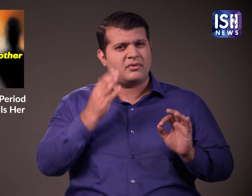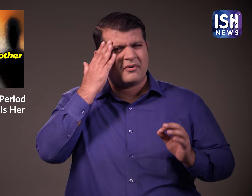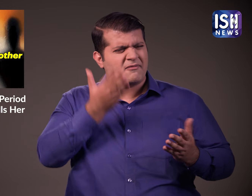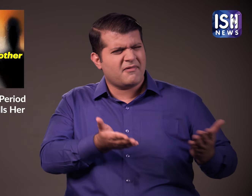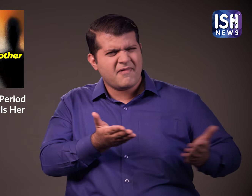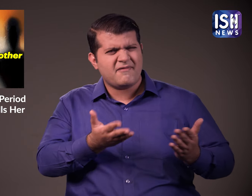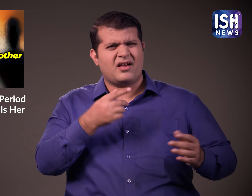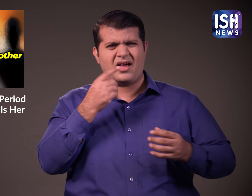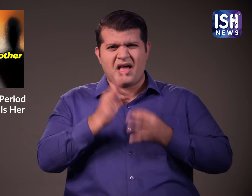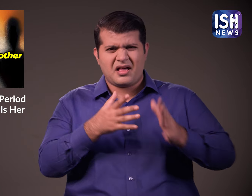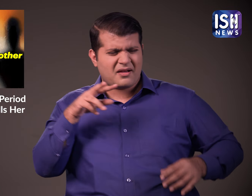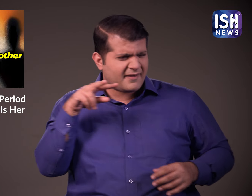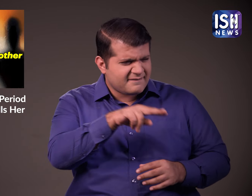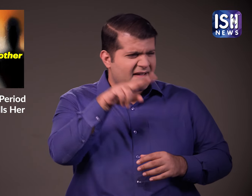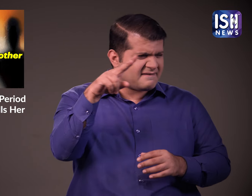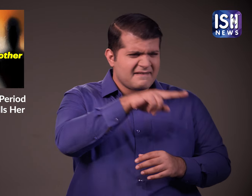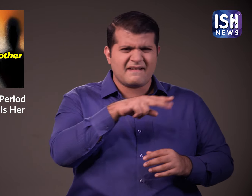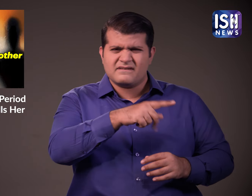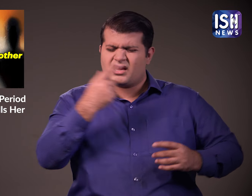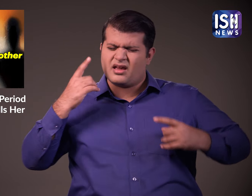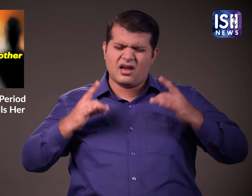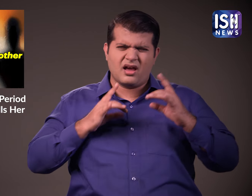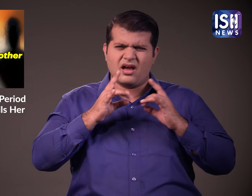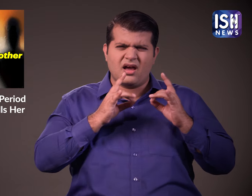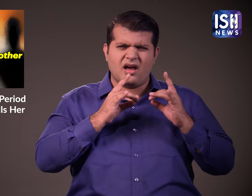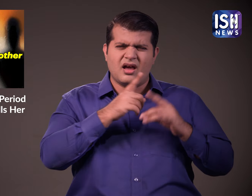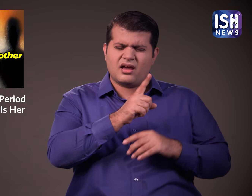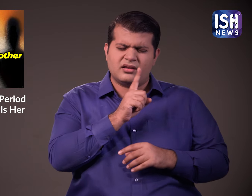He continued to beat her and burn her with the tongs.